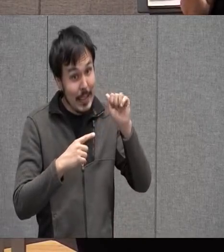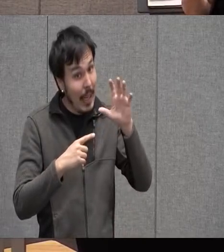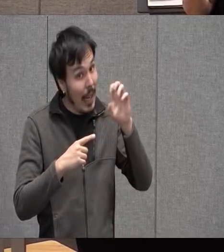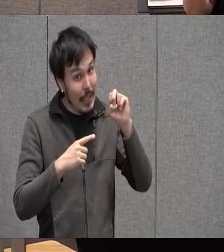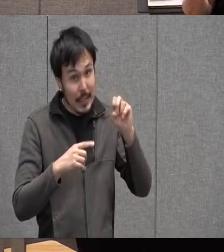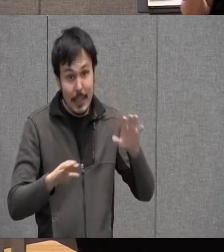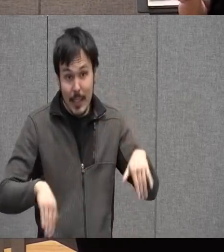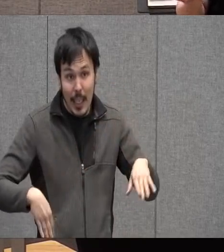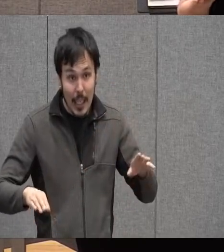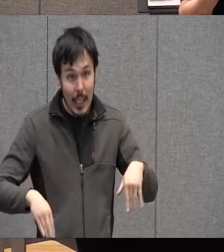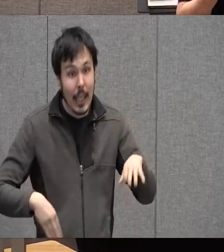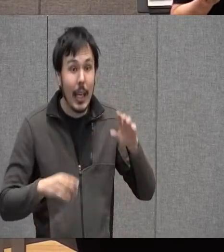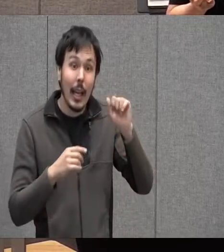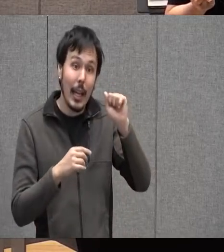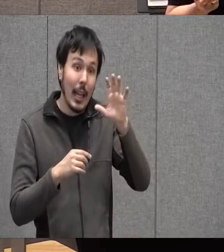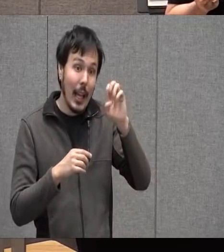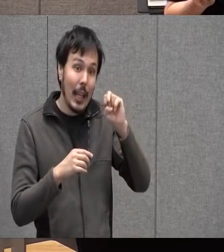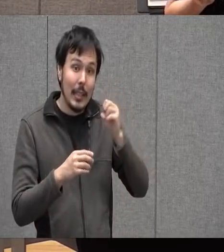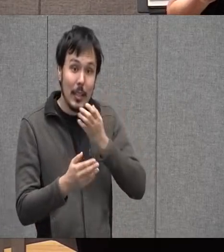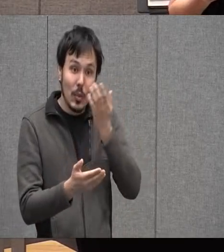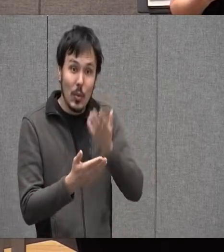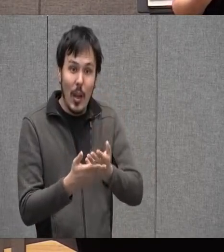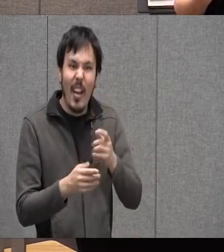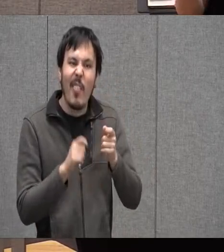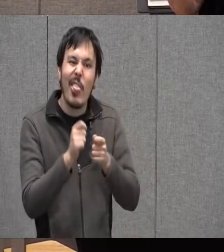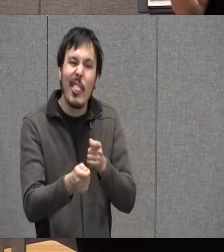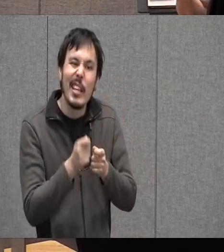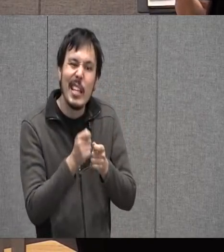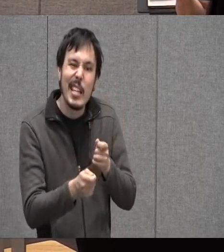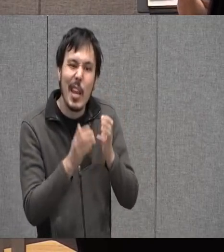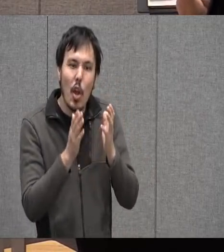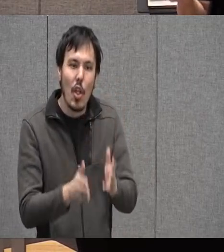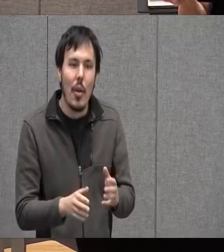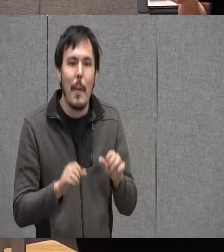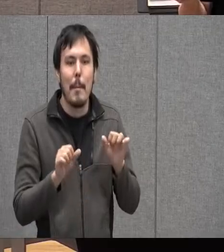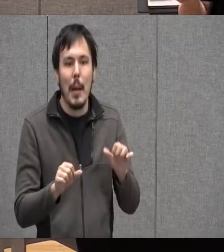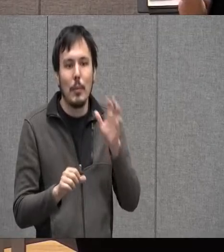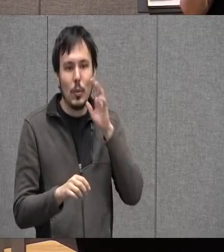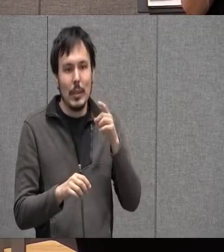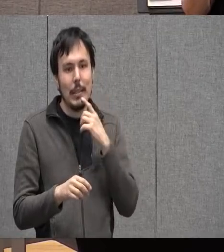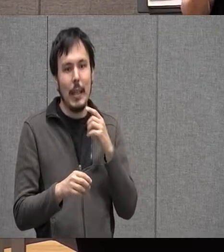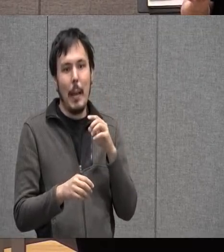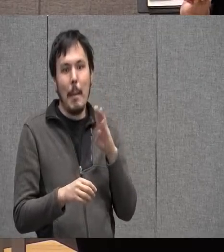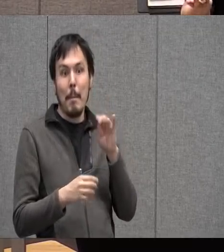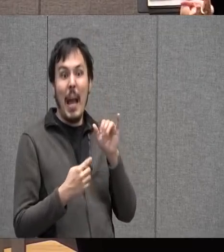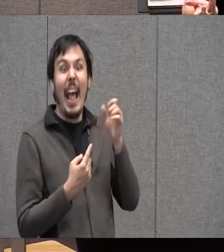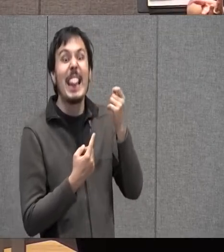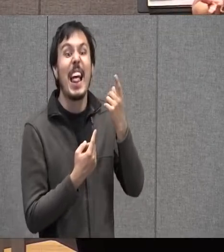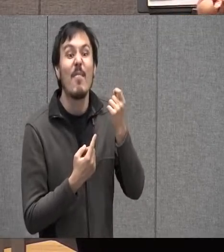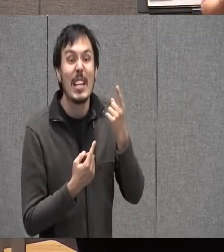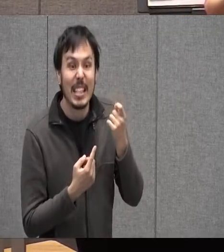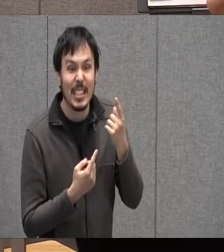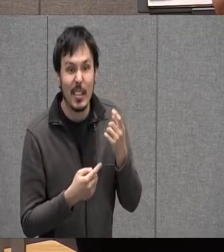If we had come upon an ace, our dealer could have said, well maybe we'll do it by 11, and that might have been a little bit more difficult